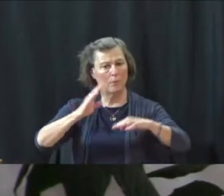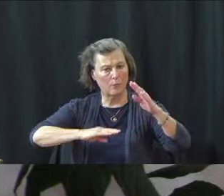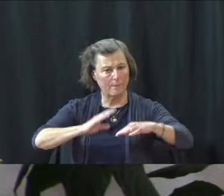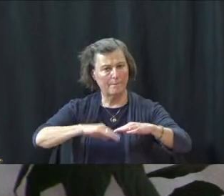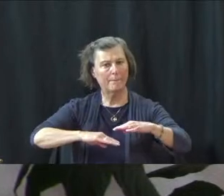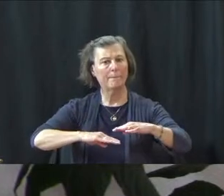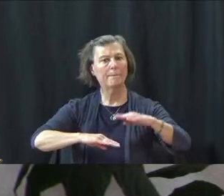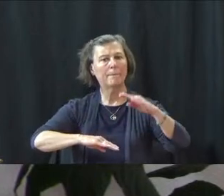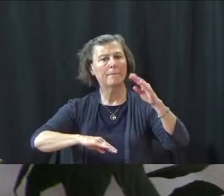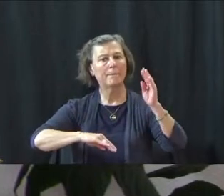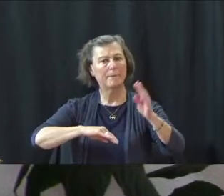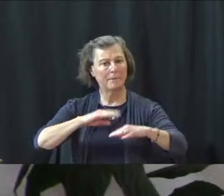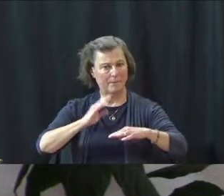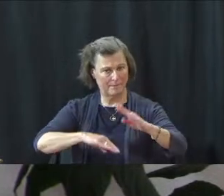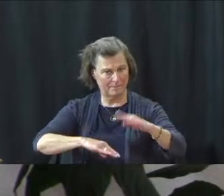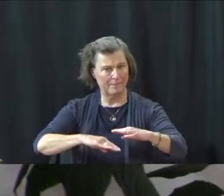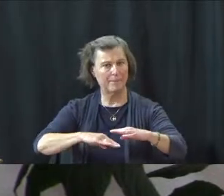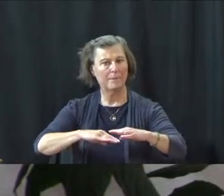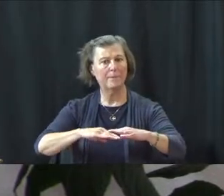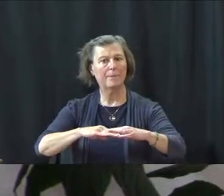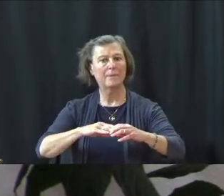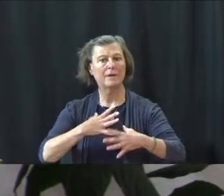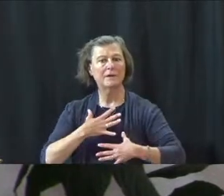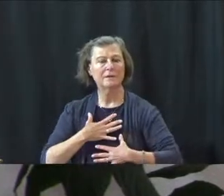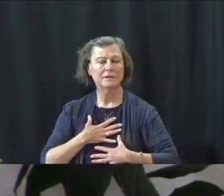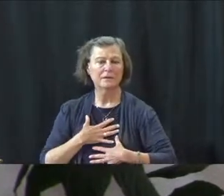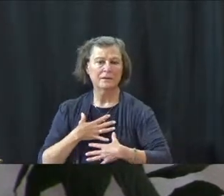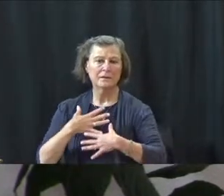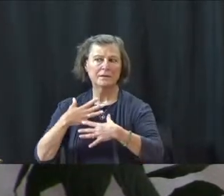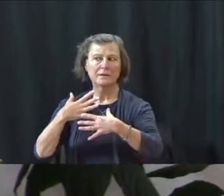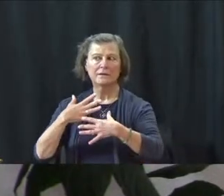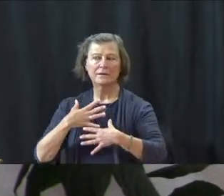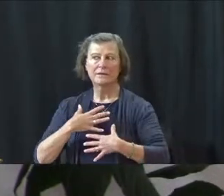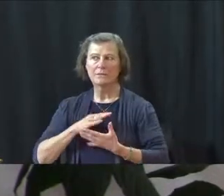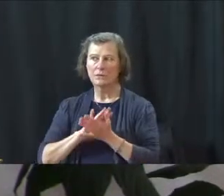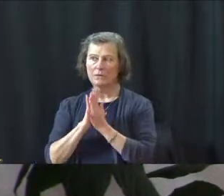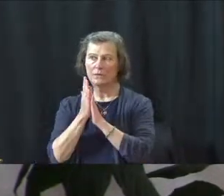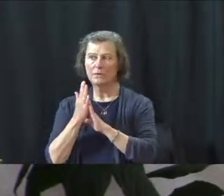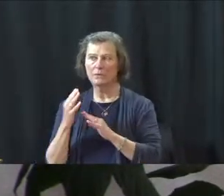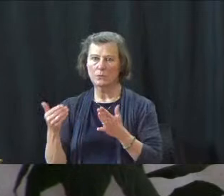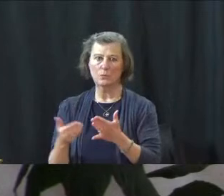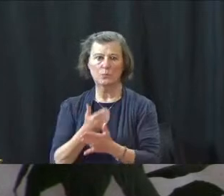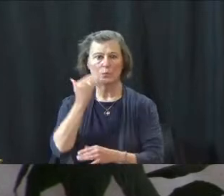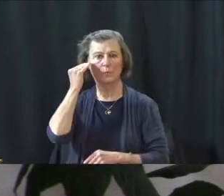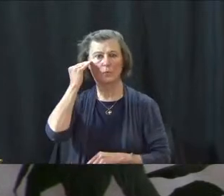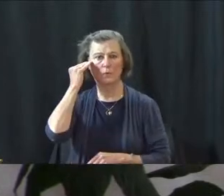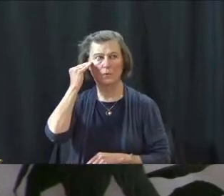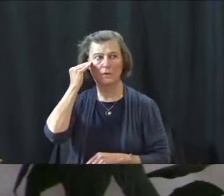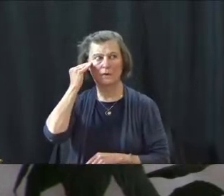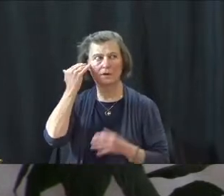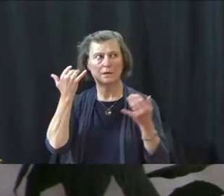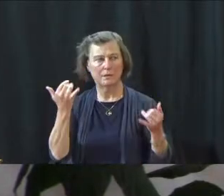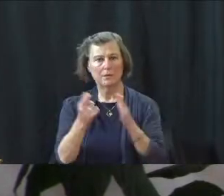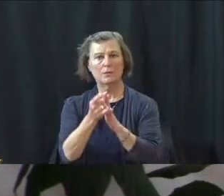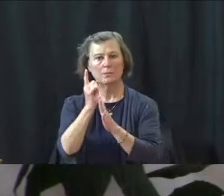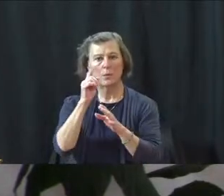To refresh your awareness of this moment in life.